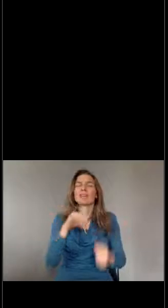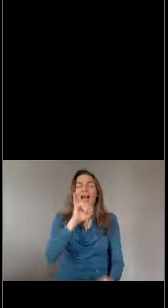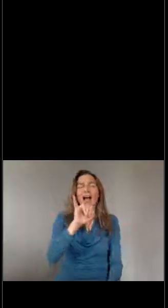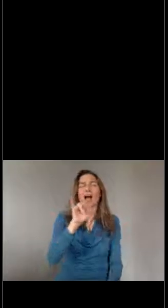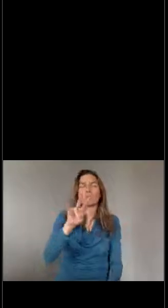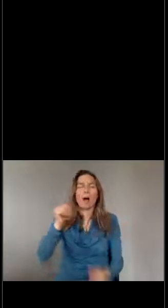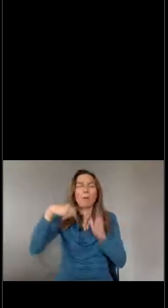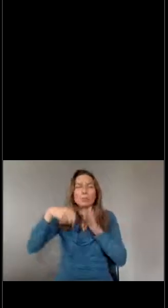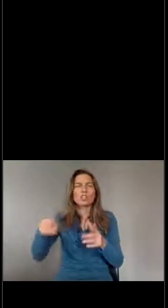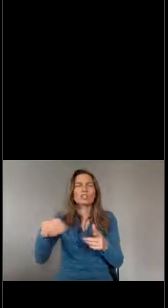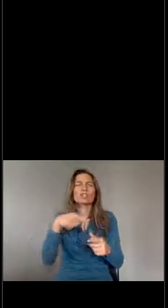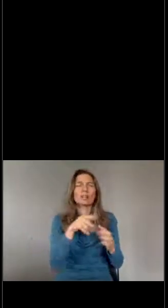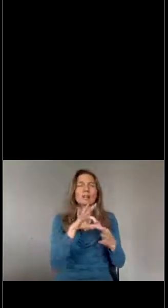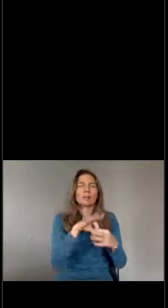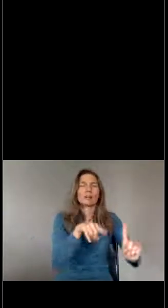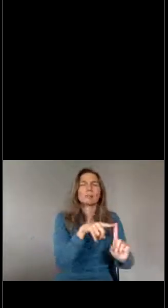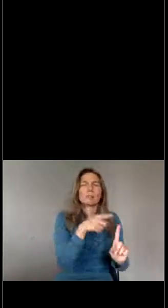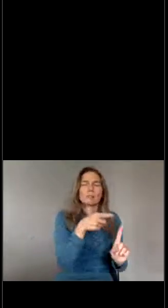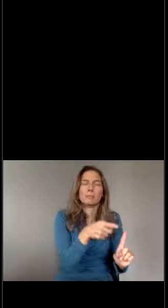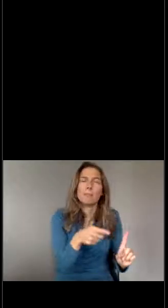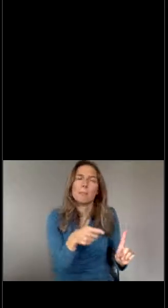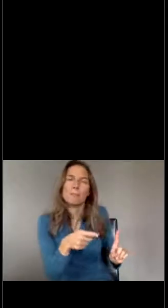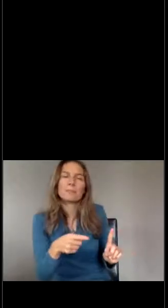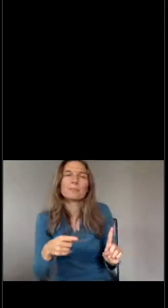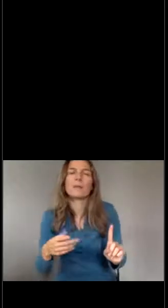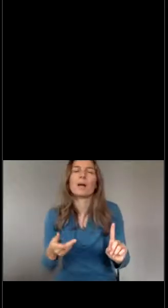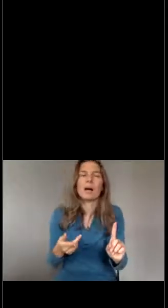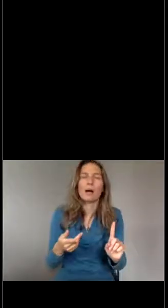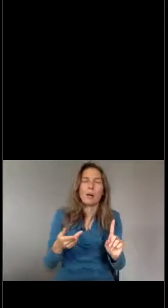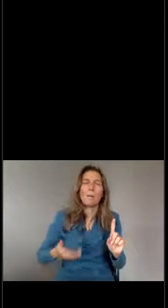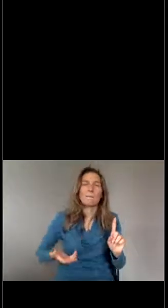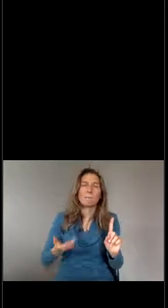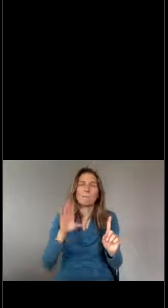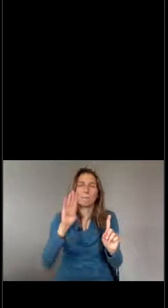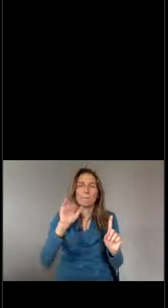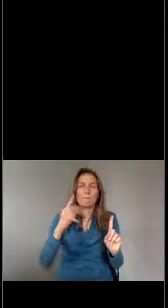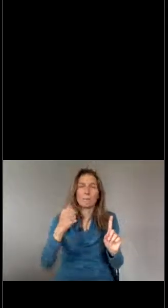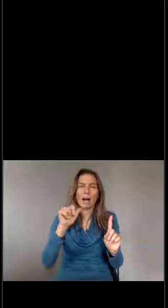In this qualitative piece of research we weren't trying to quantify the costs